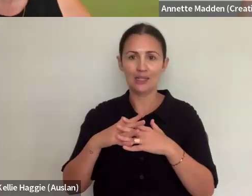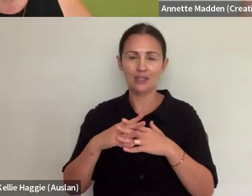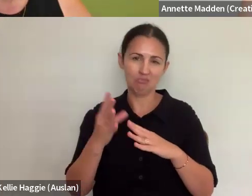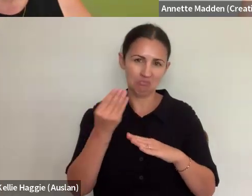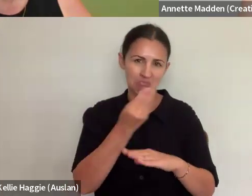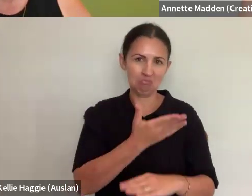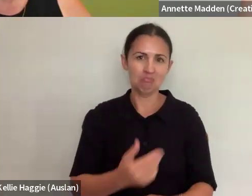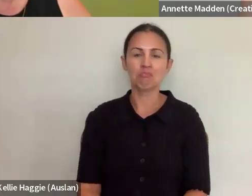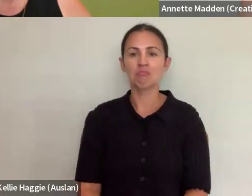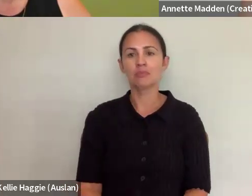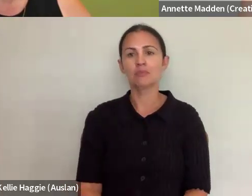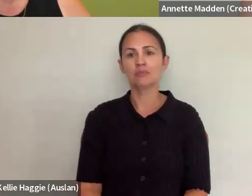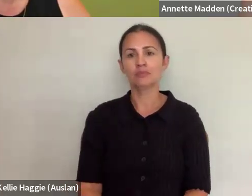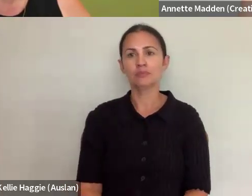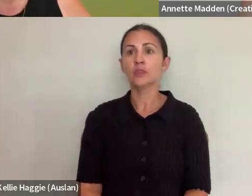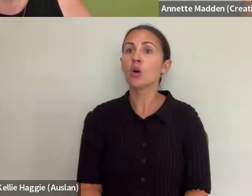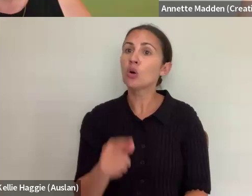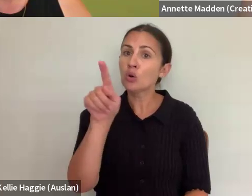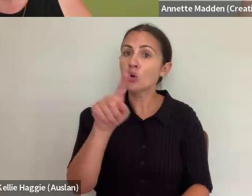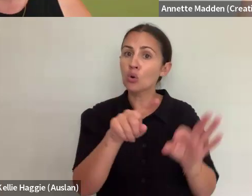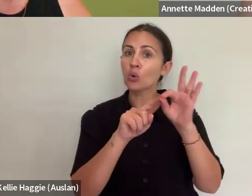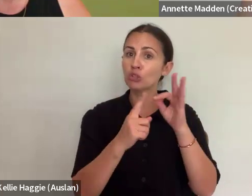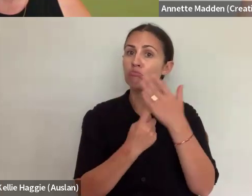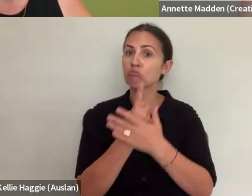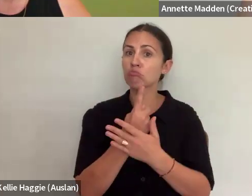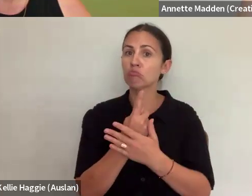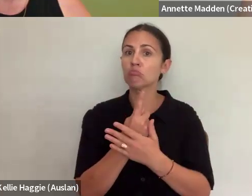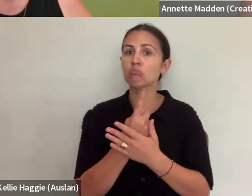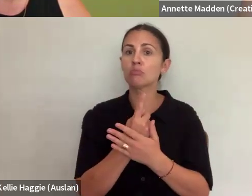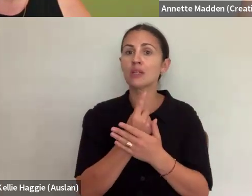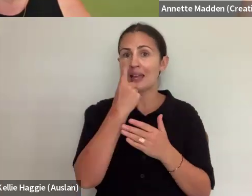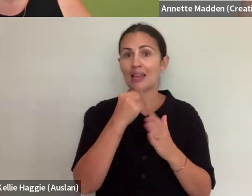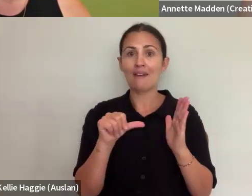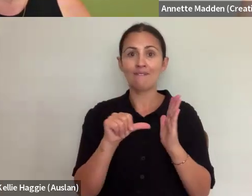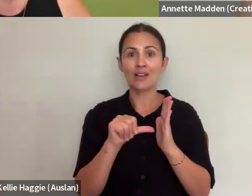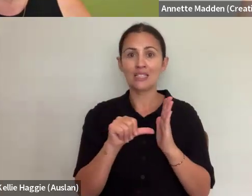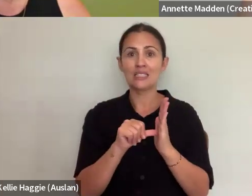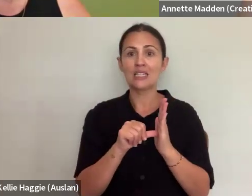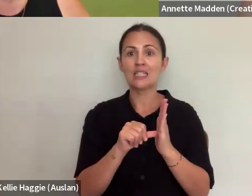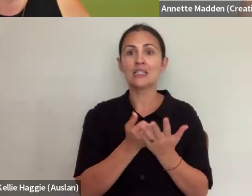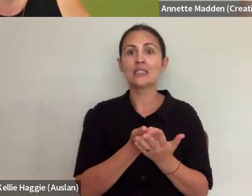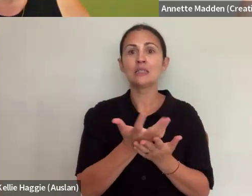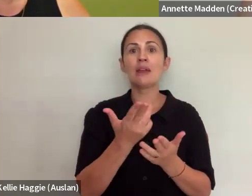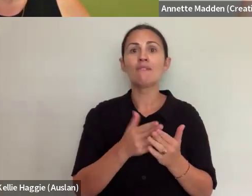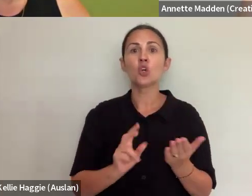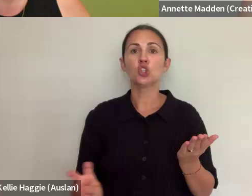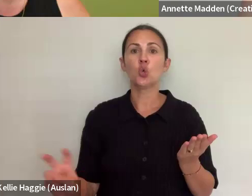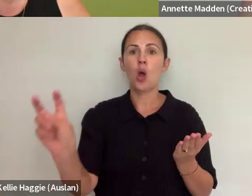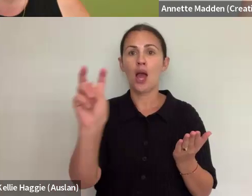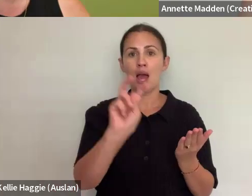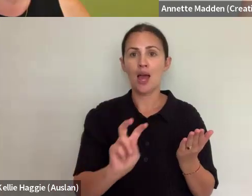where possible, to do it in less time if we can so that something to bear in mind for